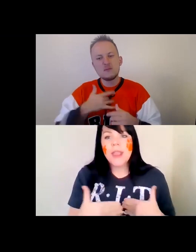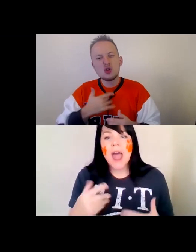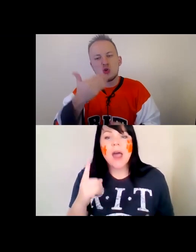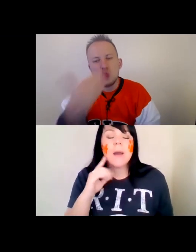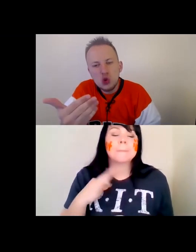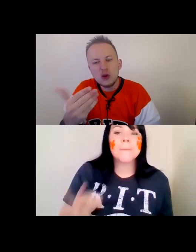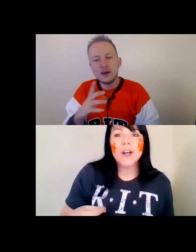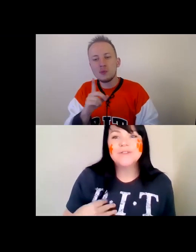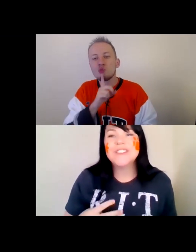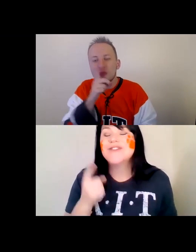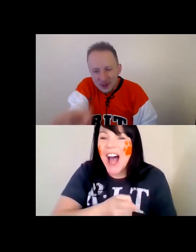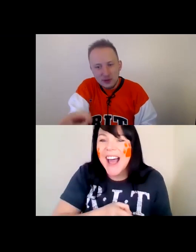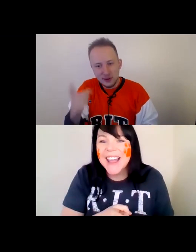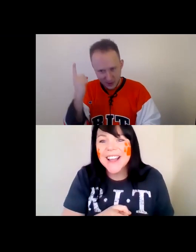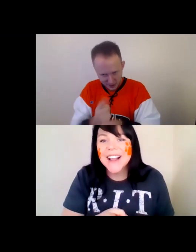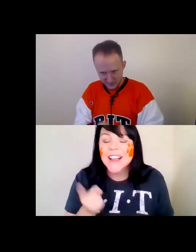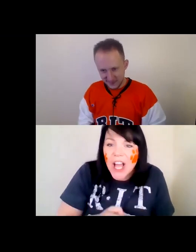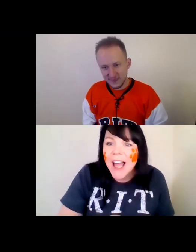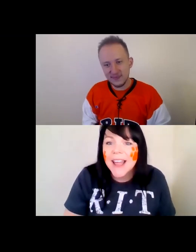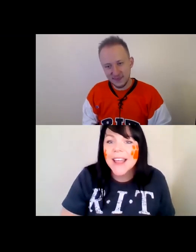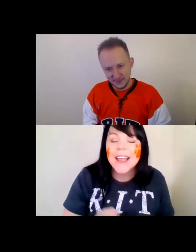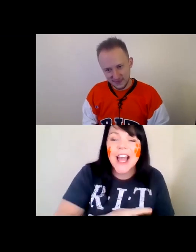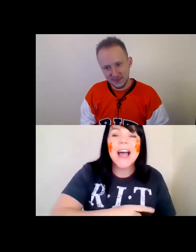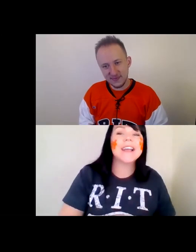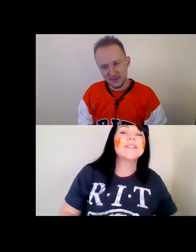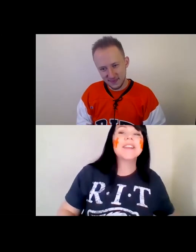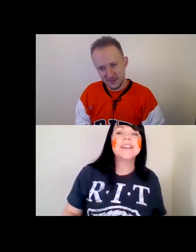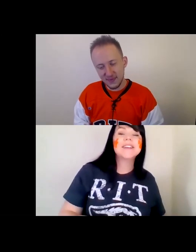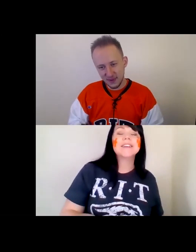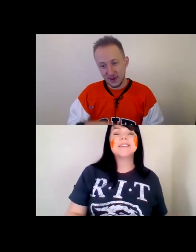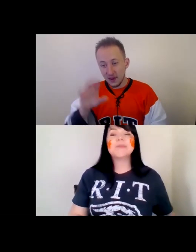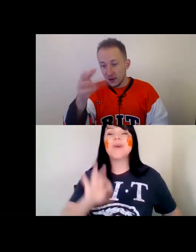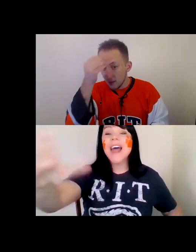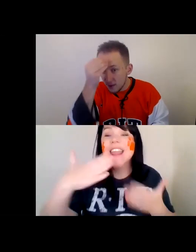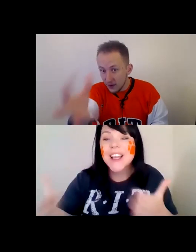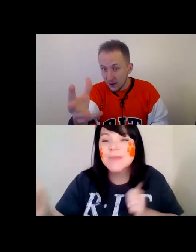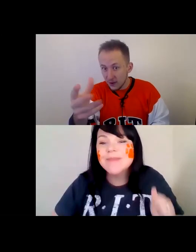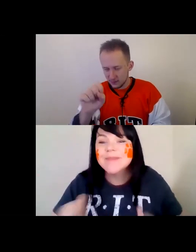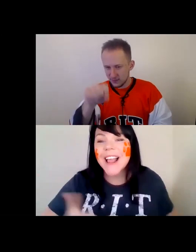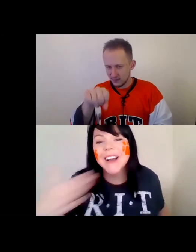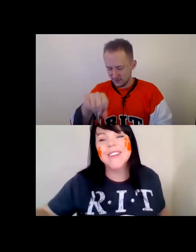Matt: Feels so good, right, right! Michelle: Right! Michelle: Thank you to the actors!